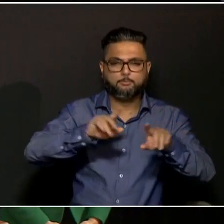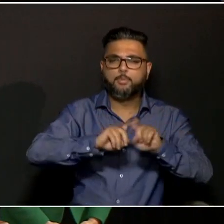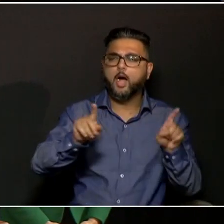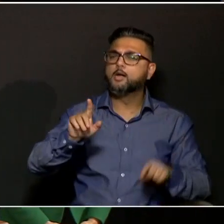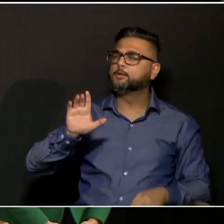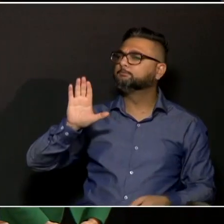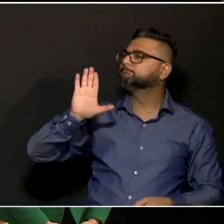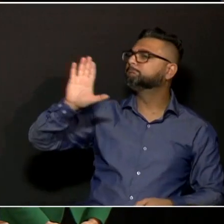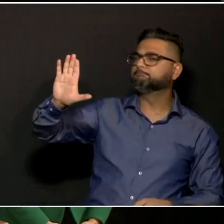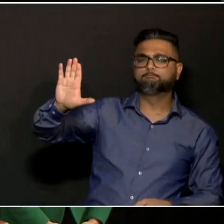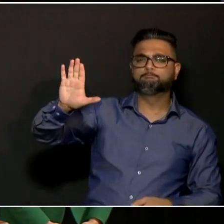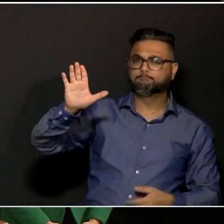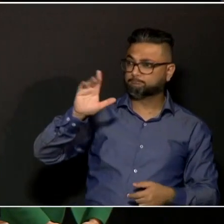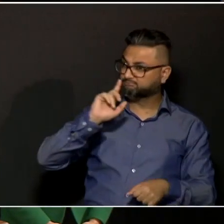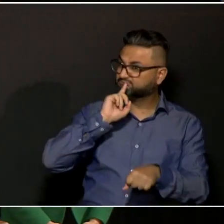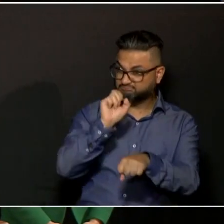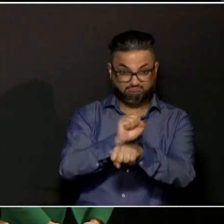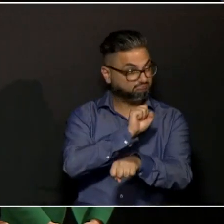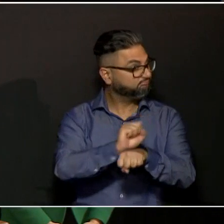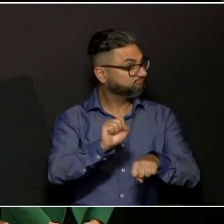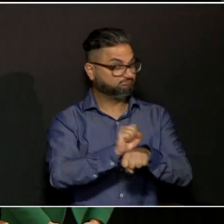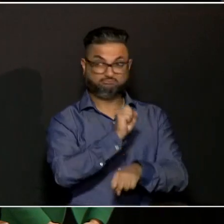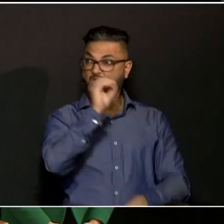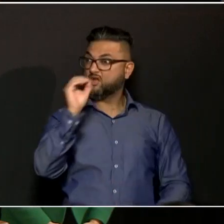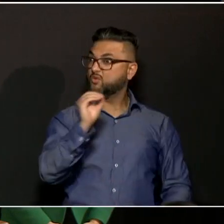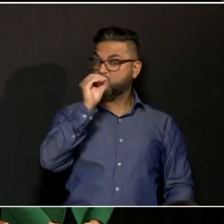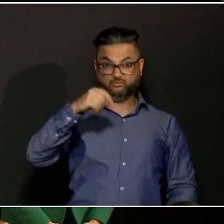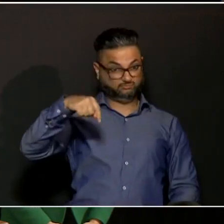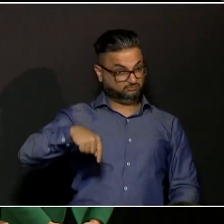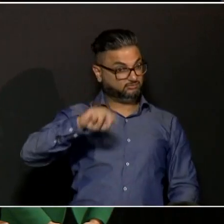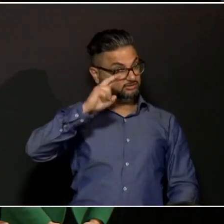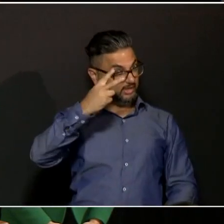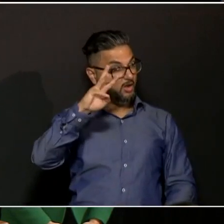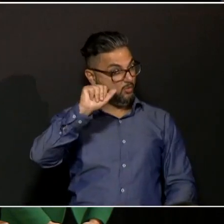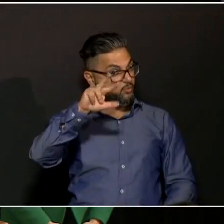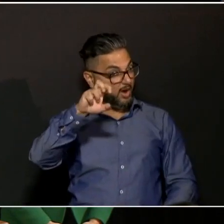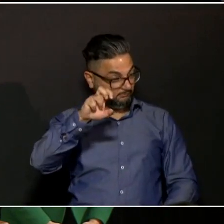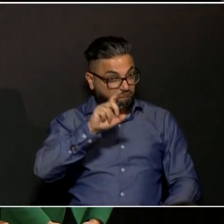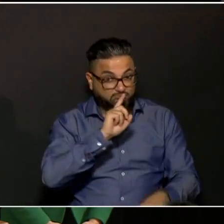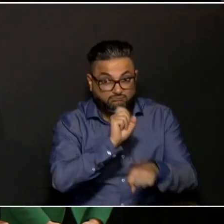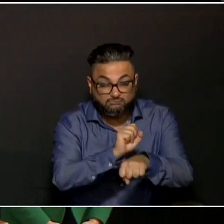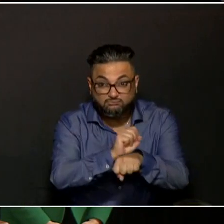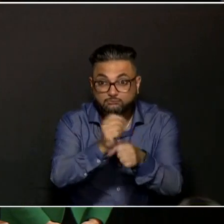You said we always do a second wave was coming so is Ontario and a second wave?